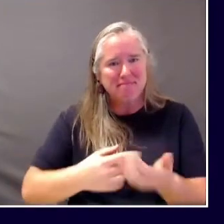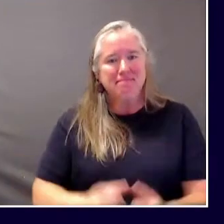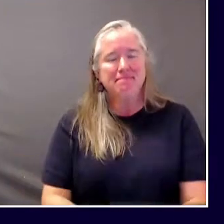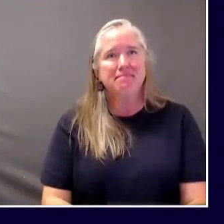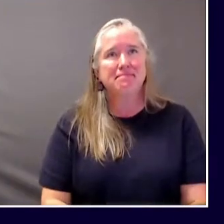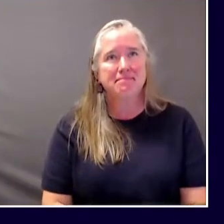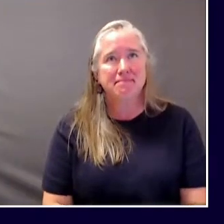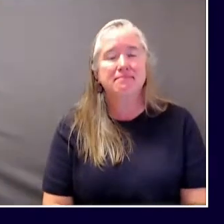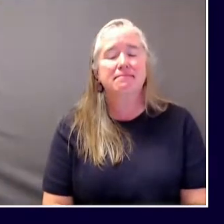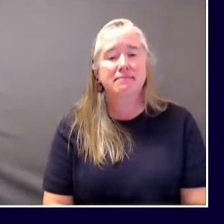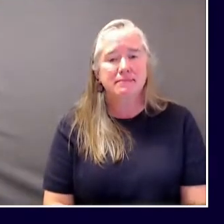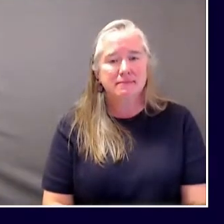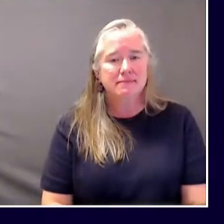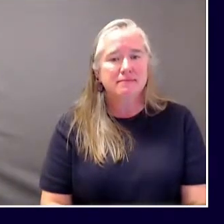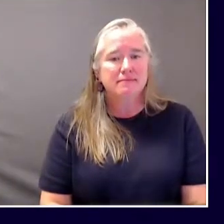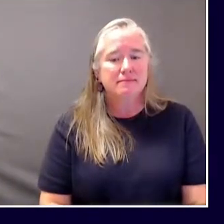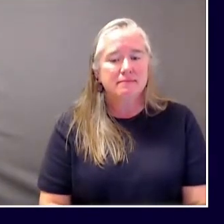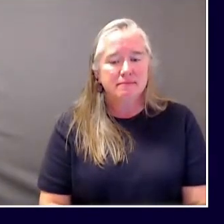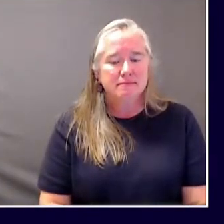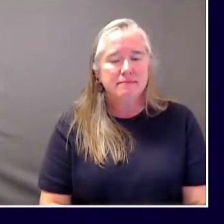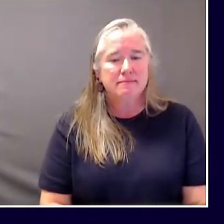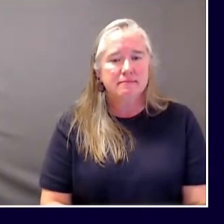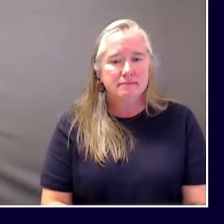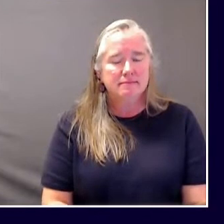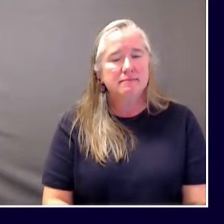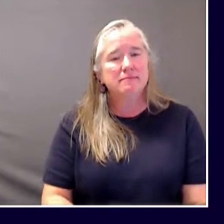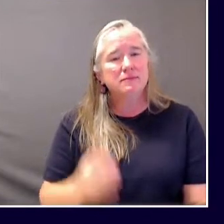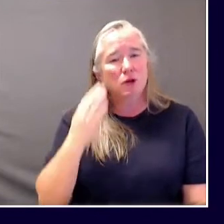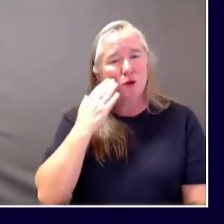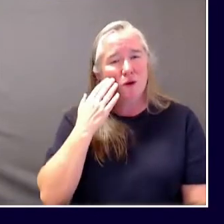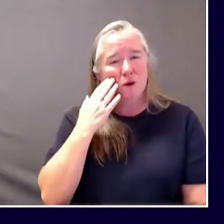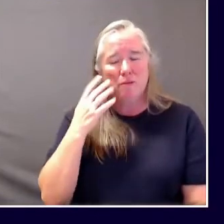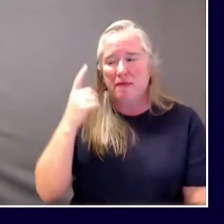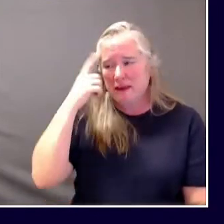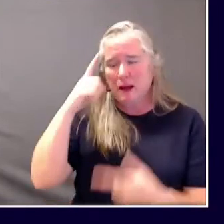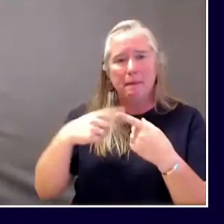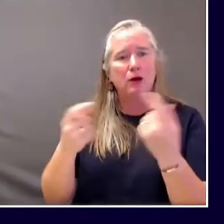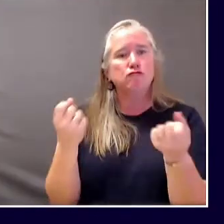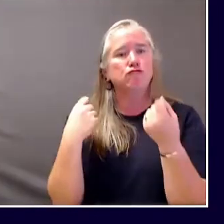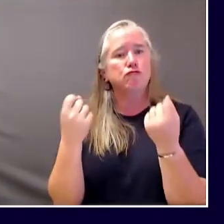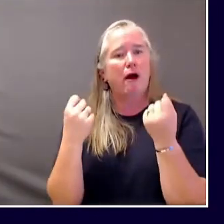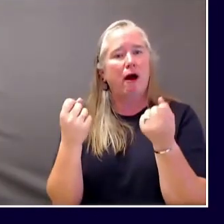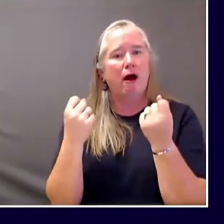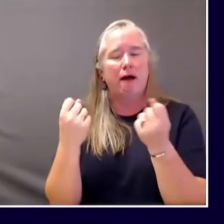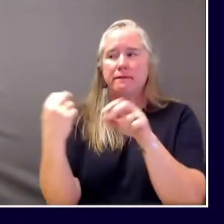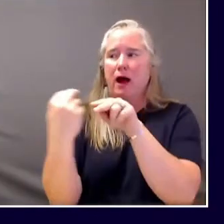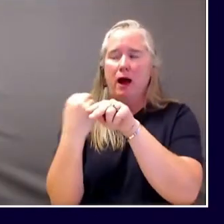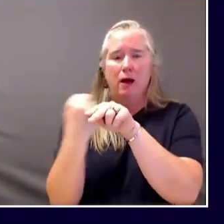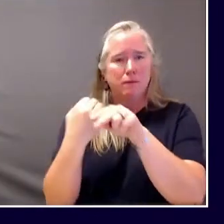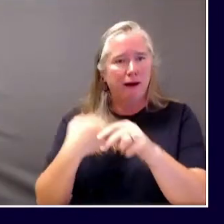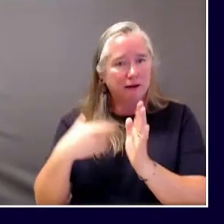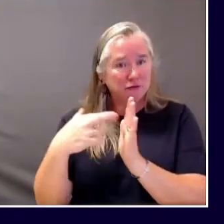rules for all kinds of things